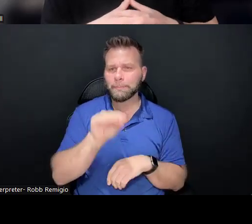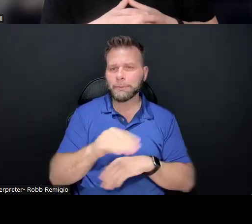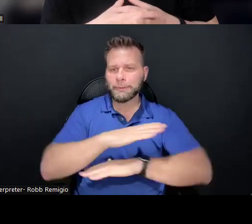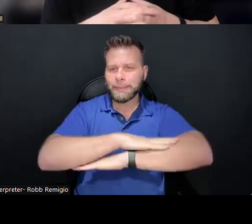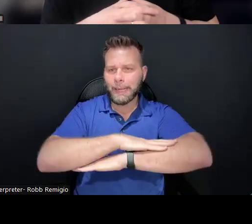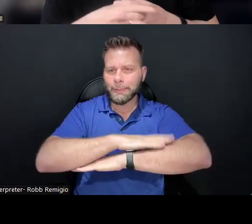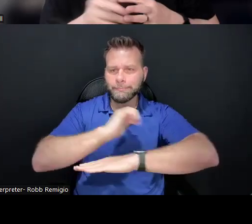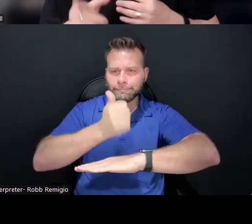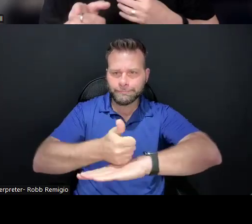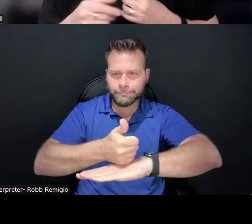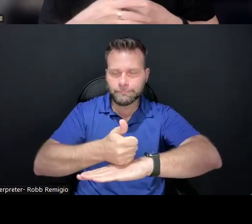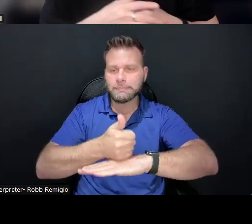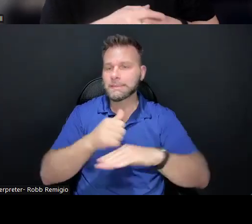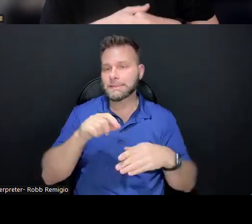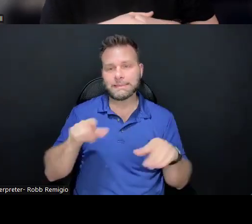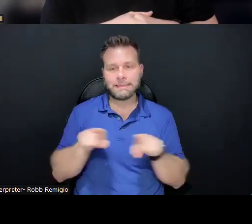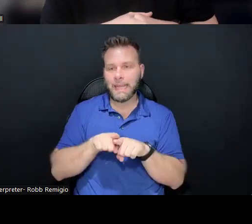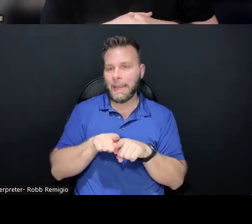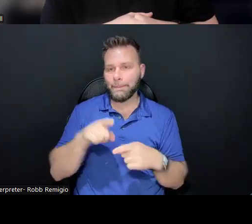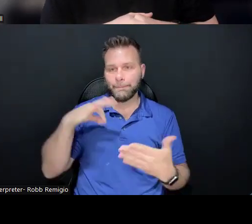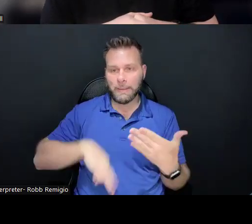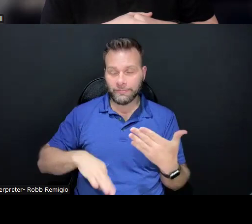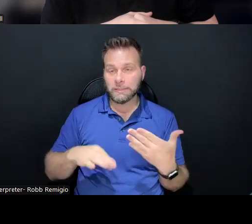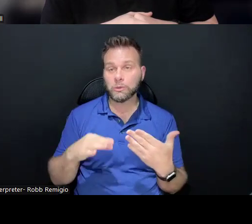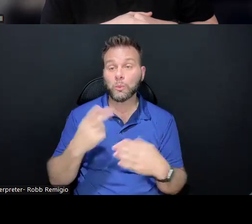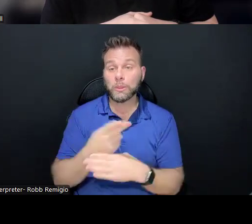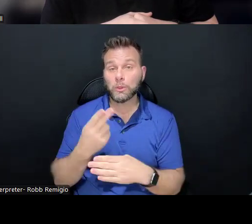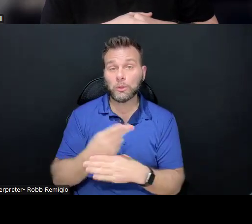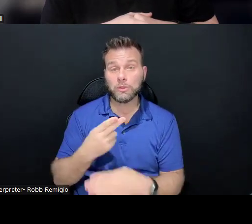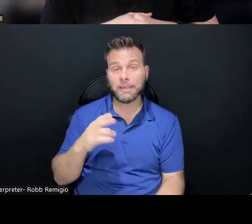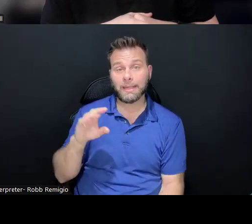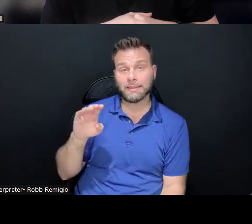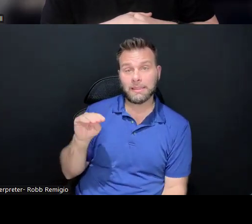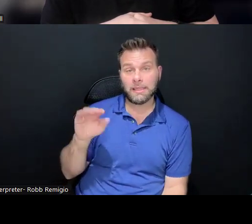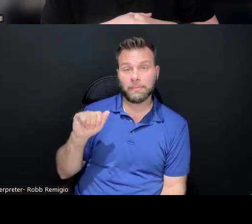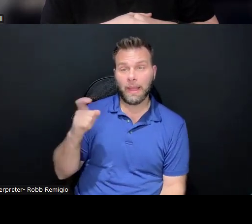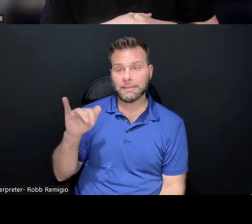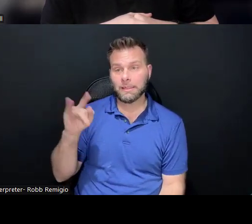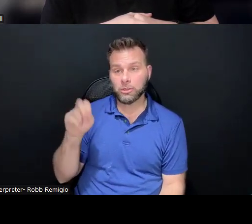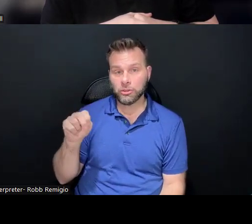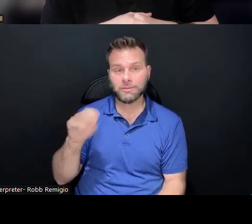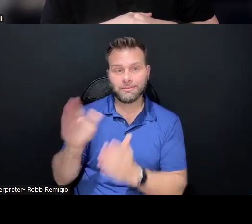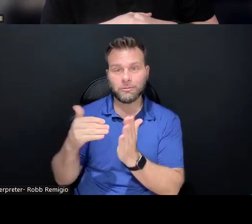You can put it on a tabletop. It has the same exact result We use that at the mass